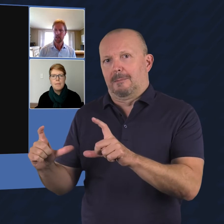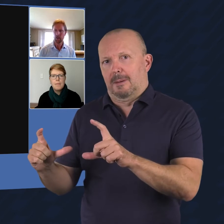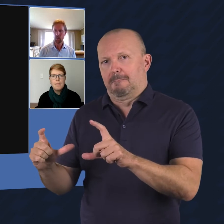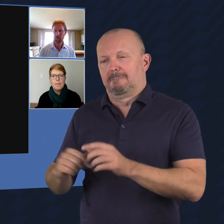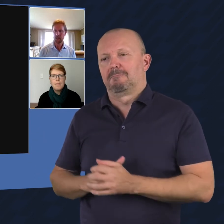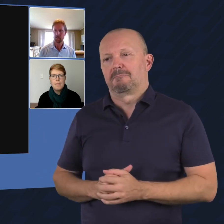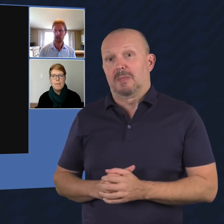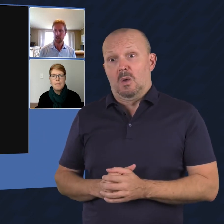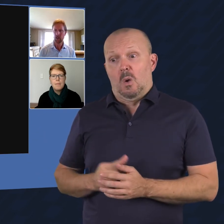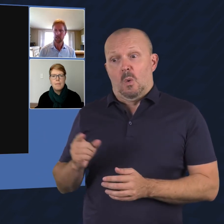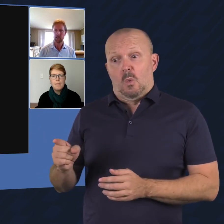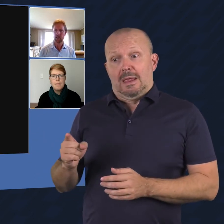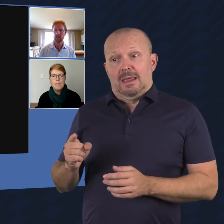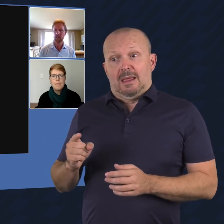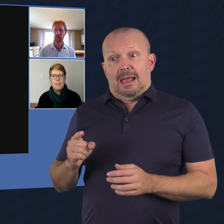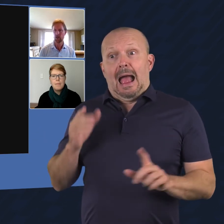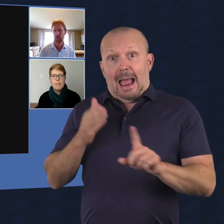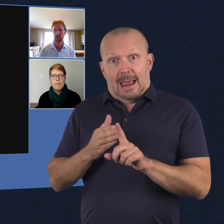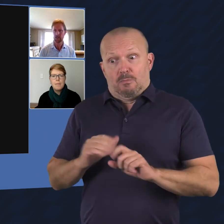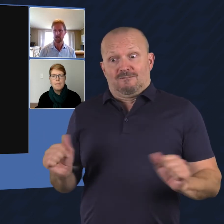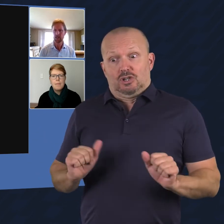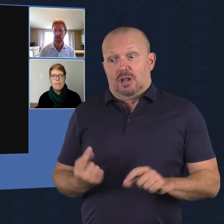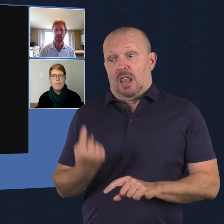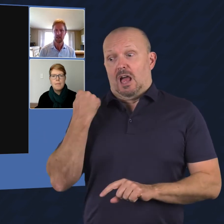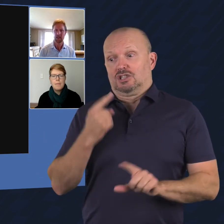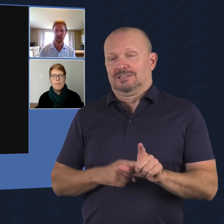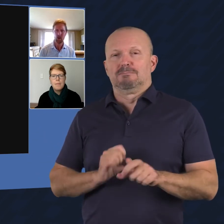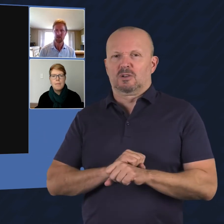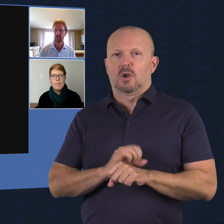And, although we planned to finalise this last year, COVID intervened somewhat.